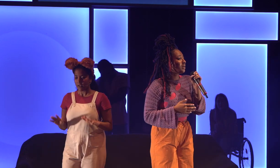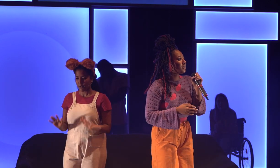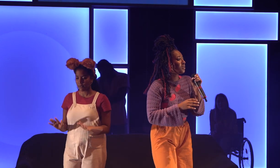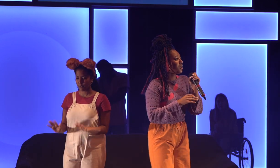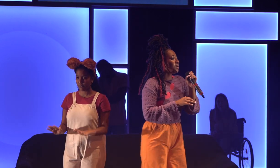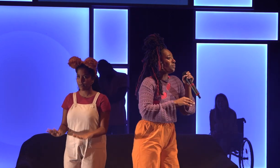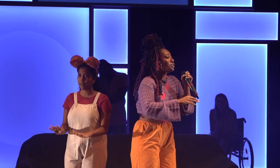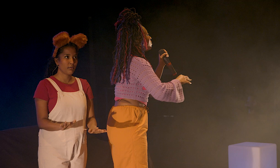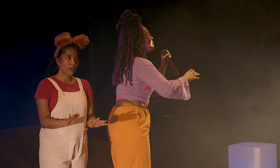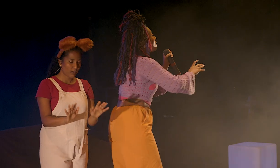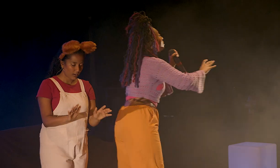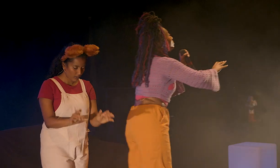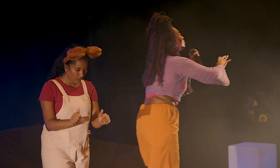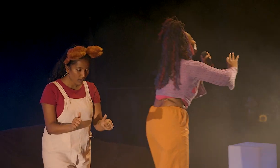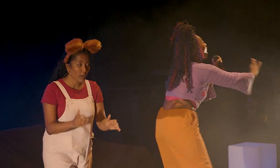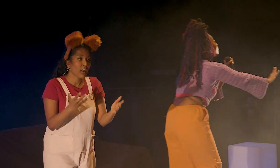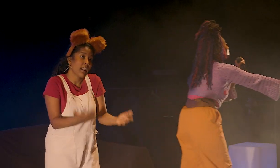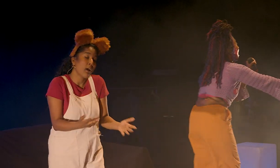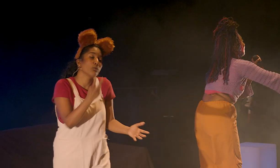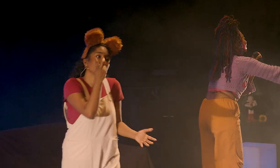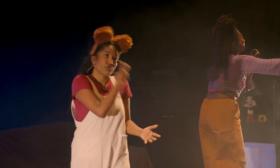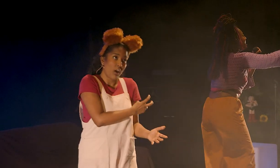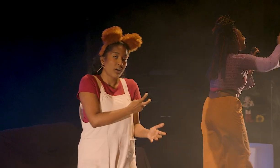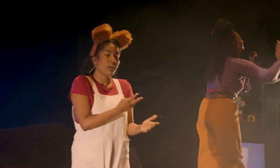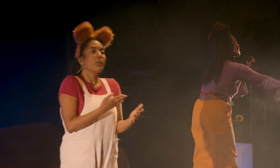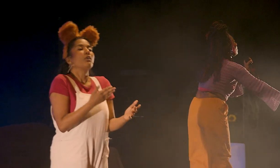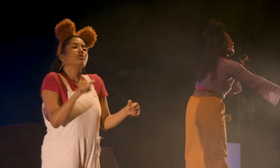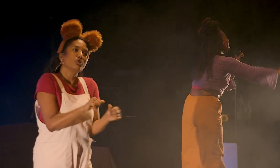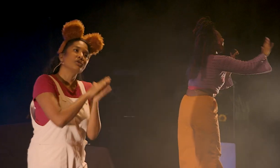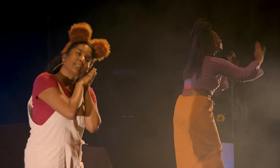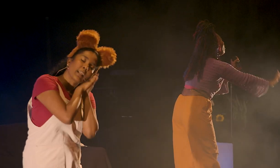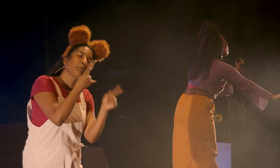We're just - we're just far too waved, let's sleep on it and talk more tomorrow.